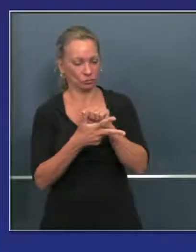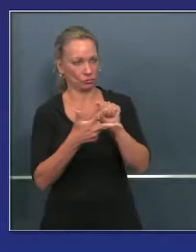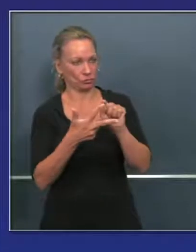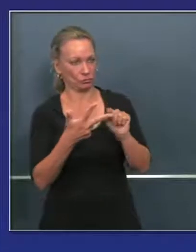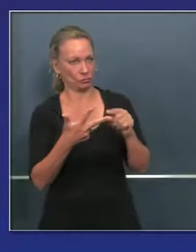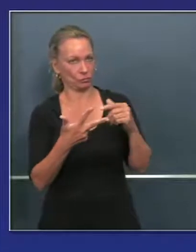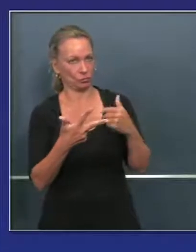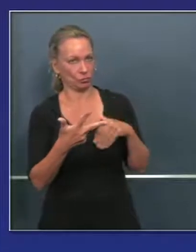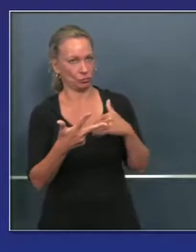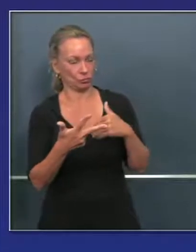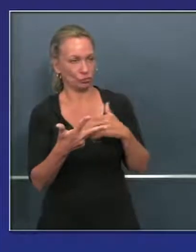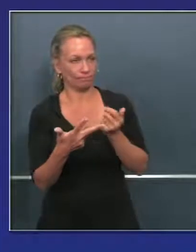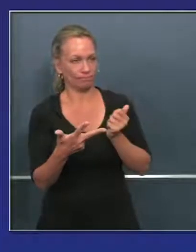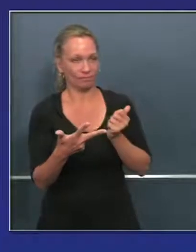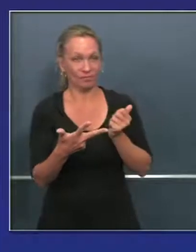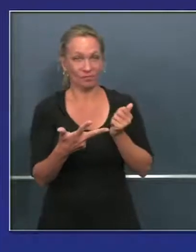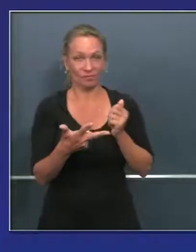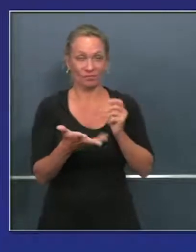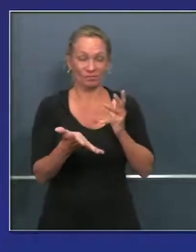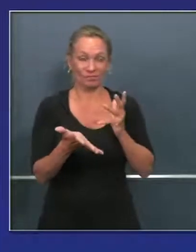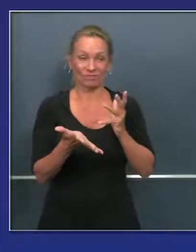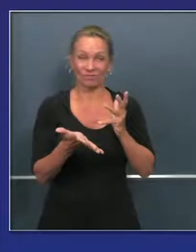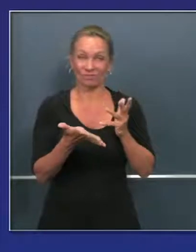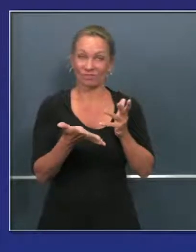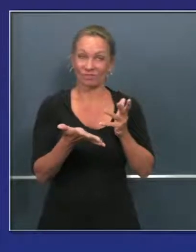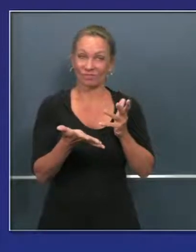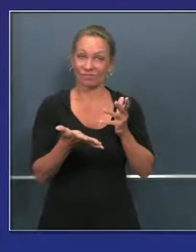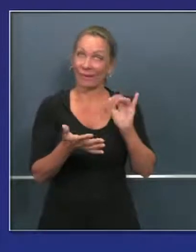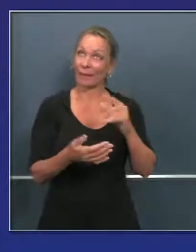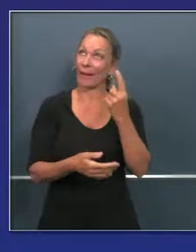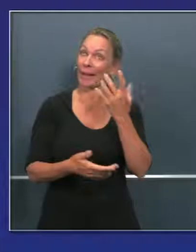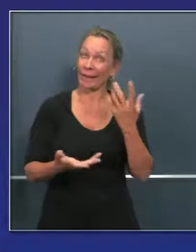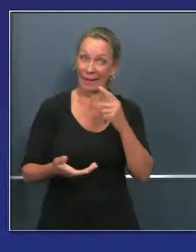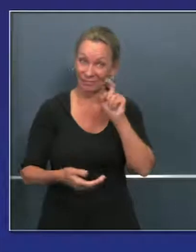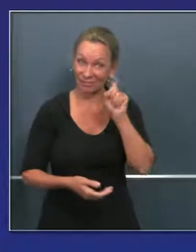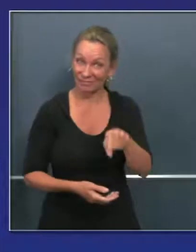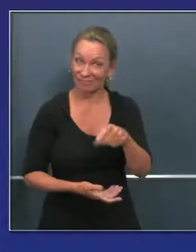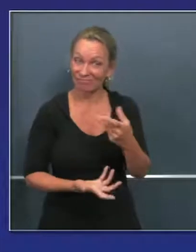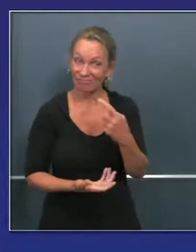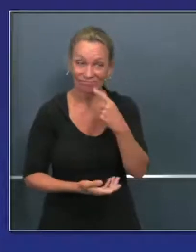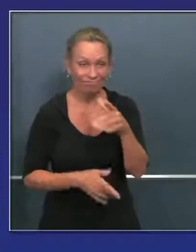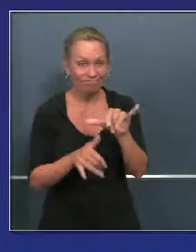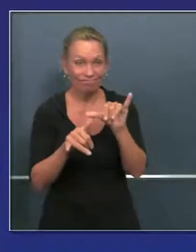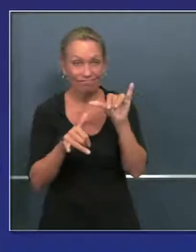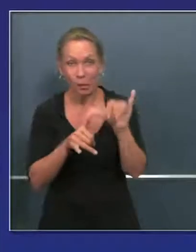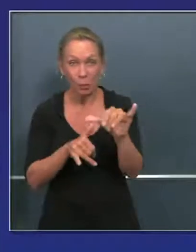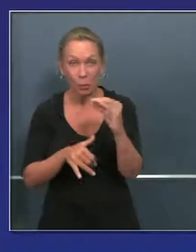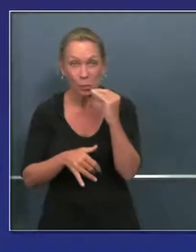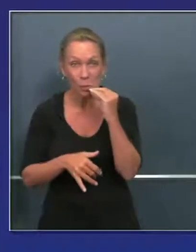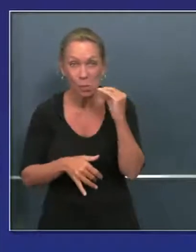as a result of the really high rates of test positivity the number of patients and people